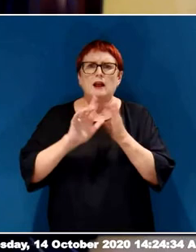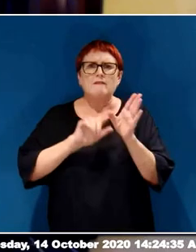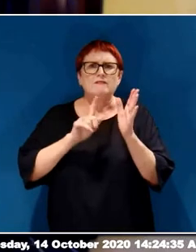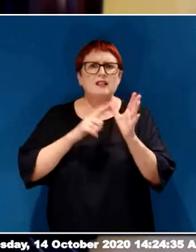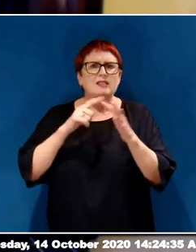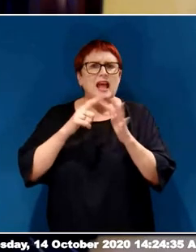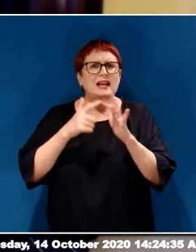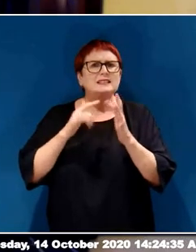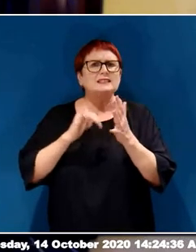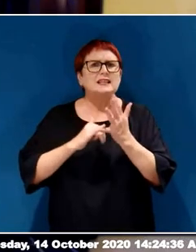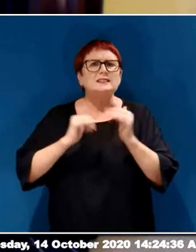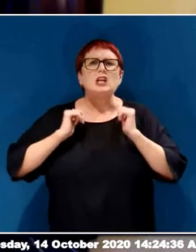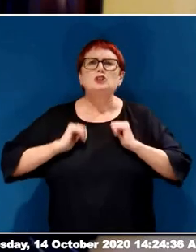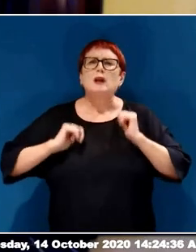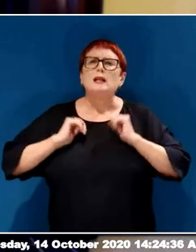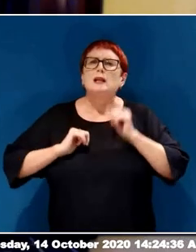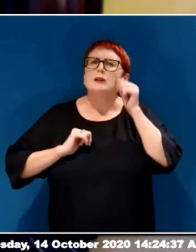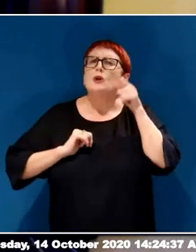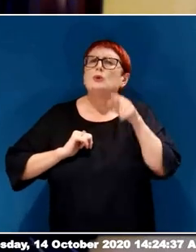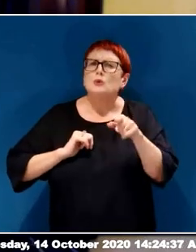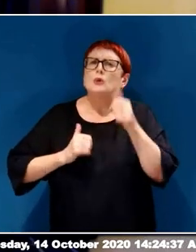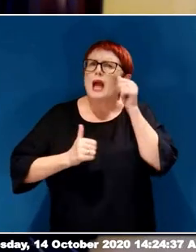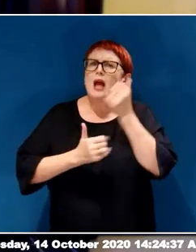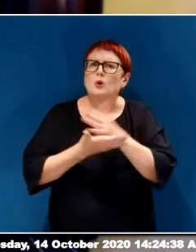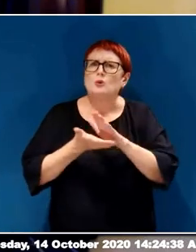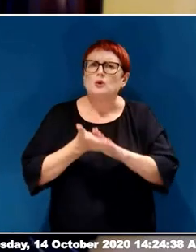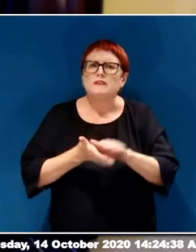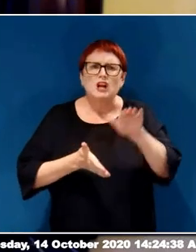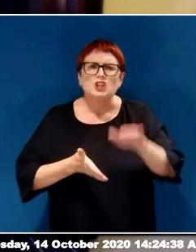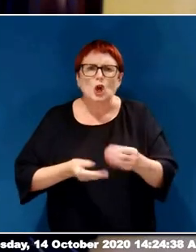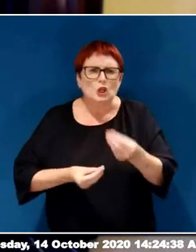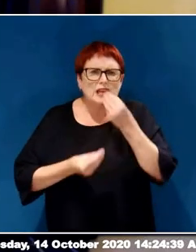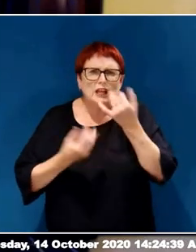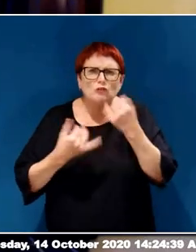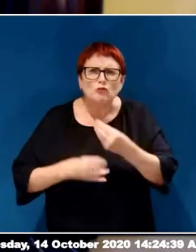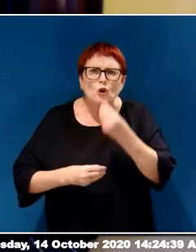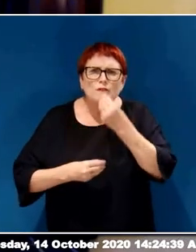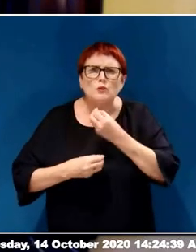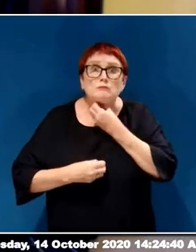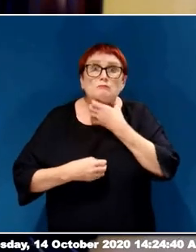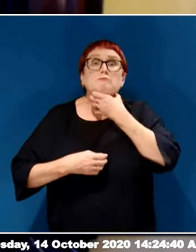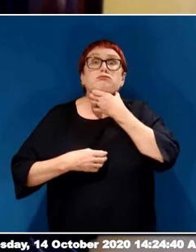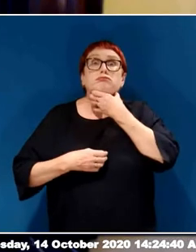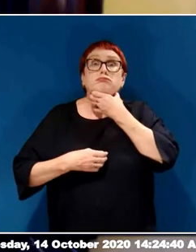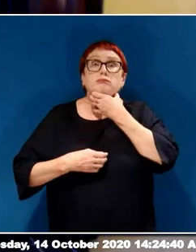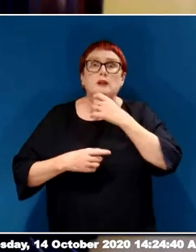strategies to address the needs of a student having anaphylaxis attack.